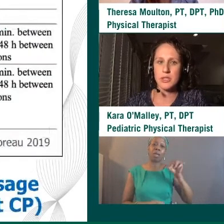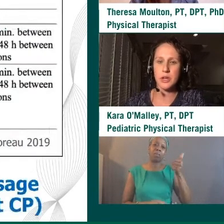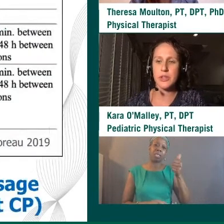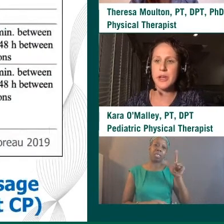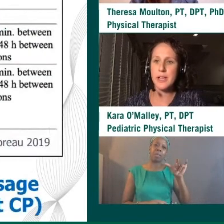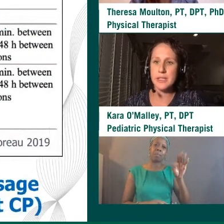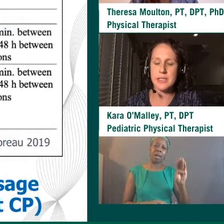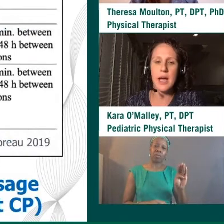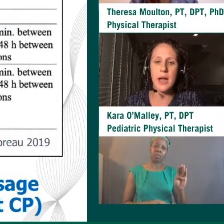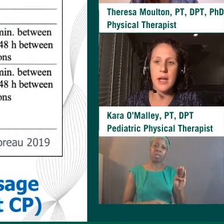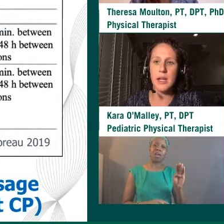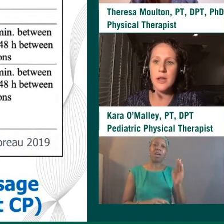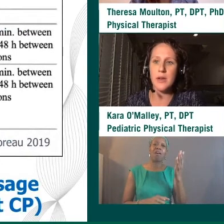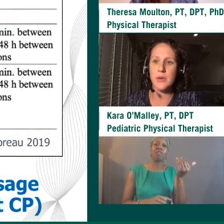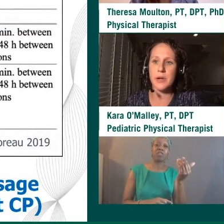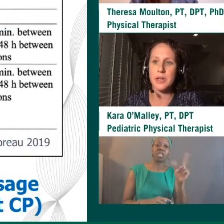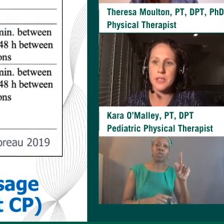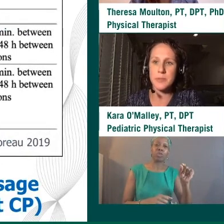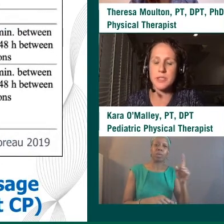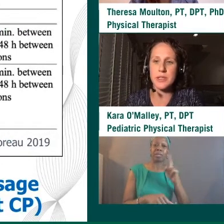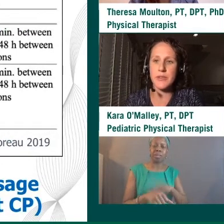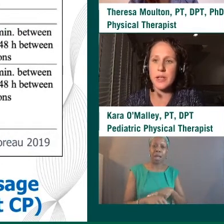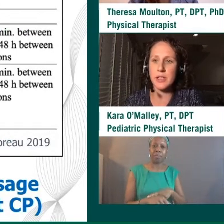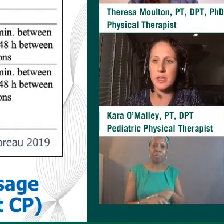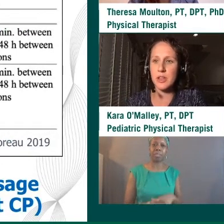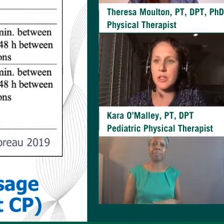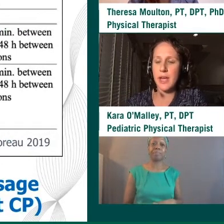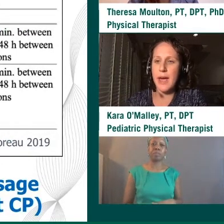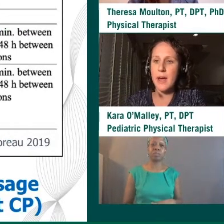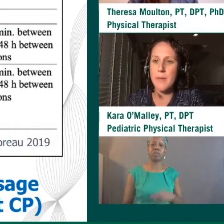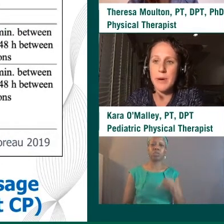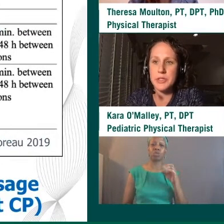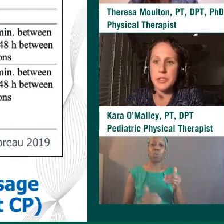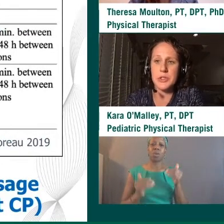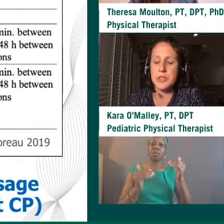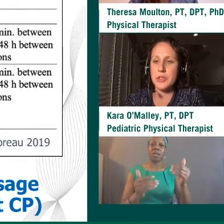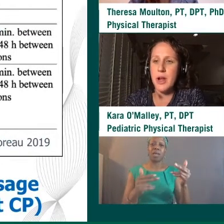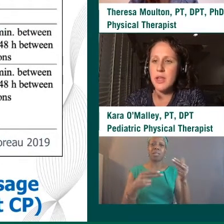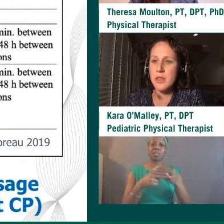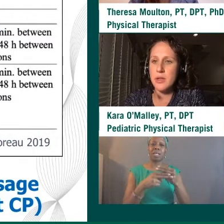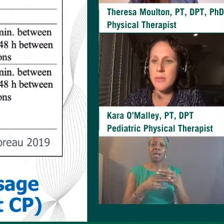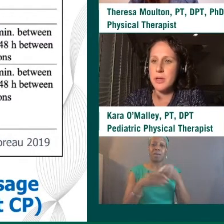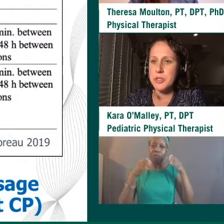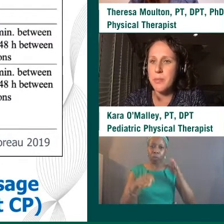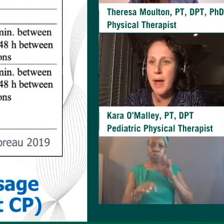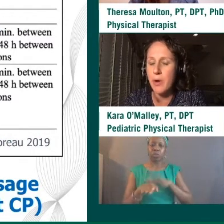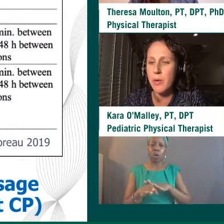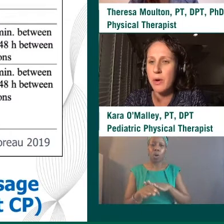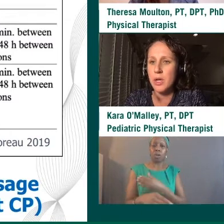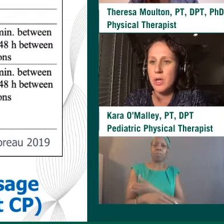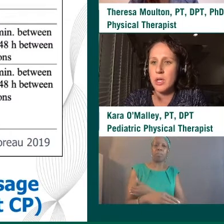So the next slide we're gonna specifically look at muscle strength and muscle power.